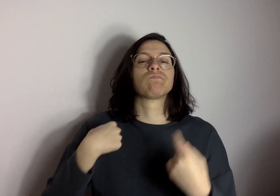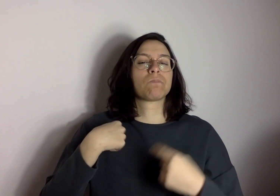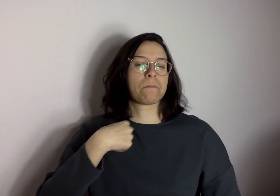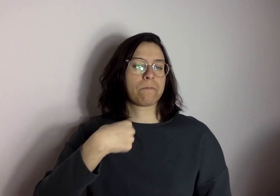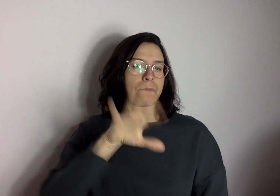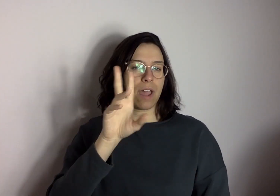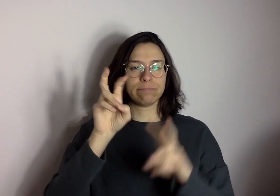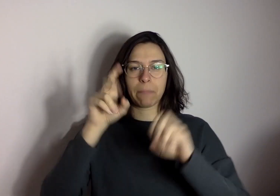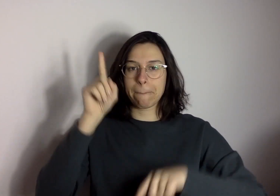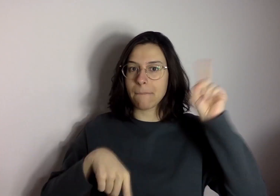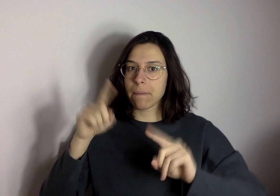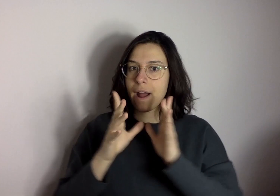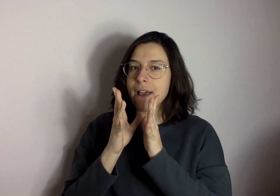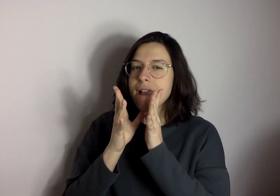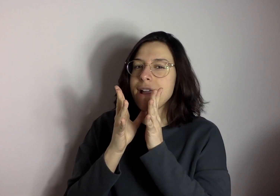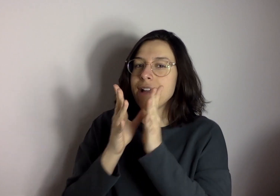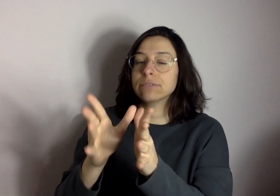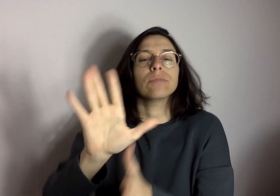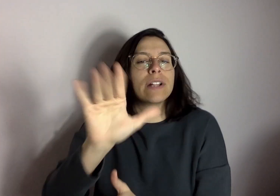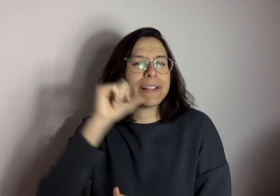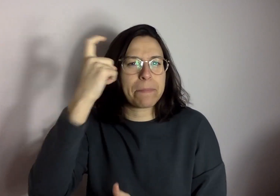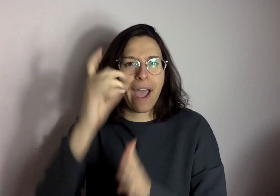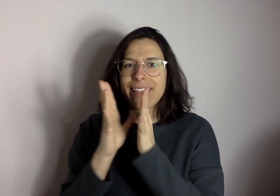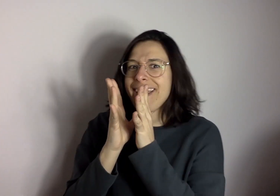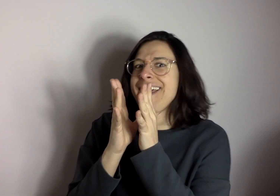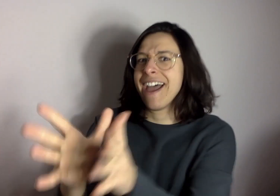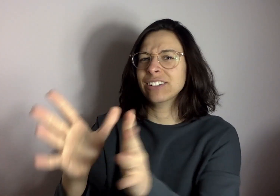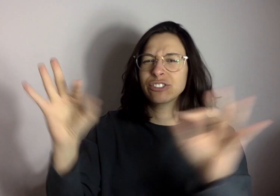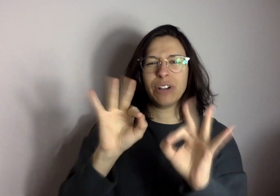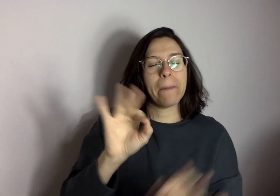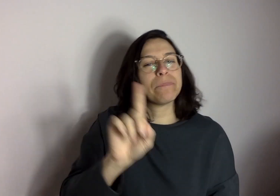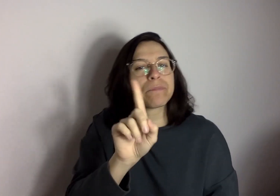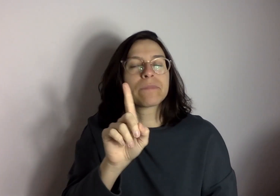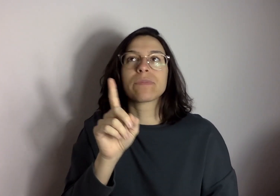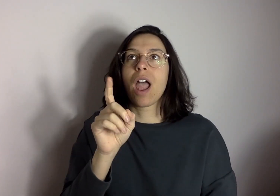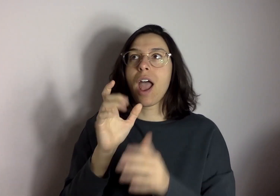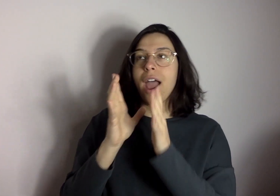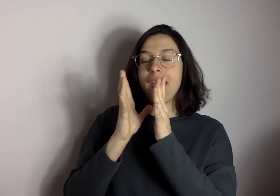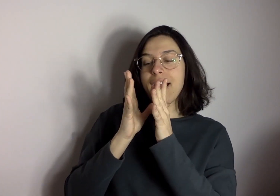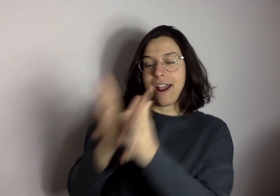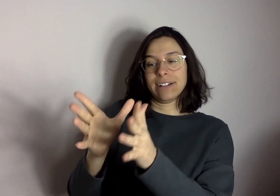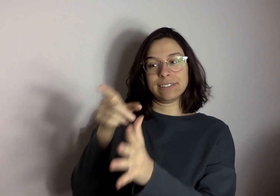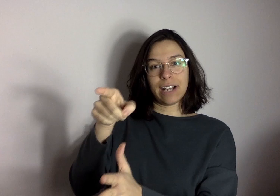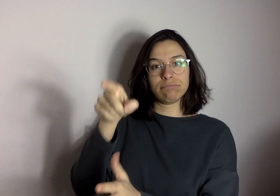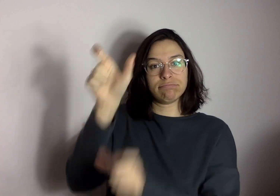well sometimes I hate..I don´t mean I hate the person but the situation